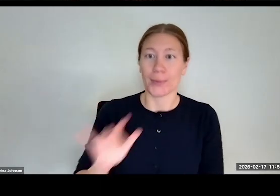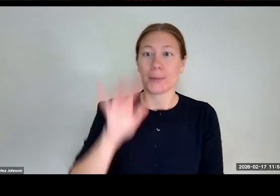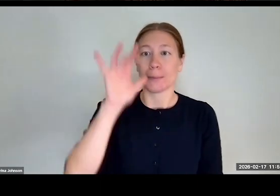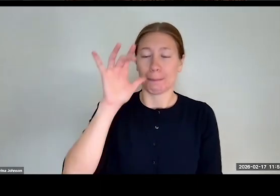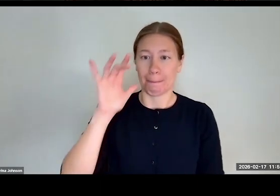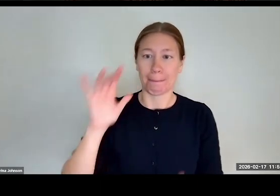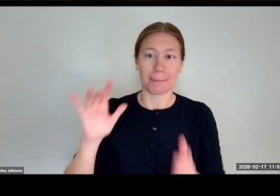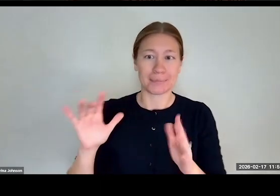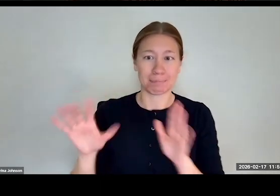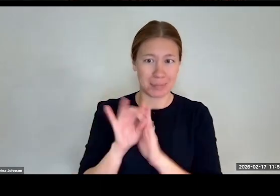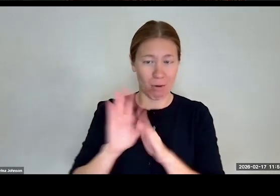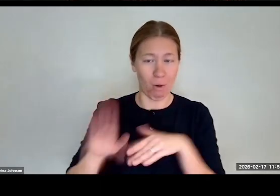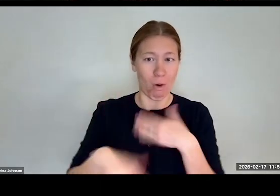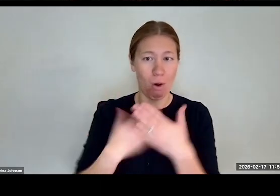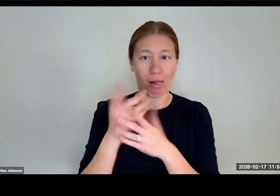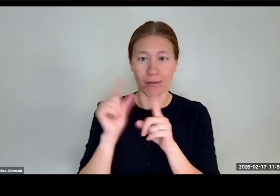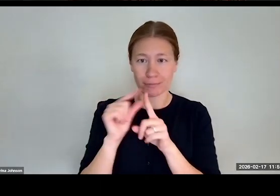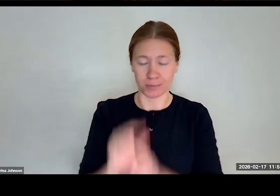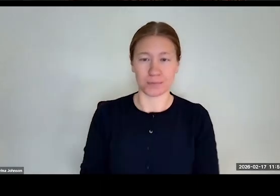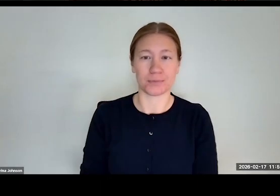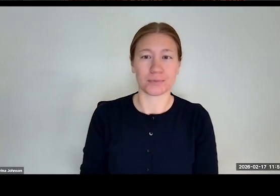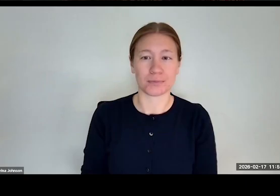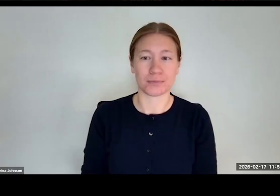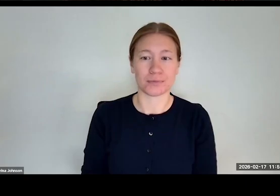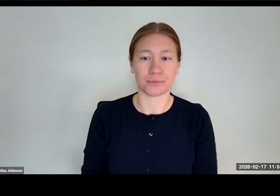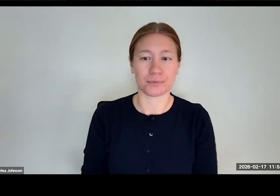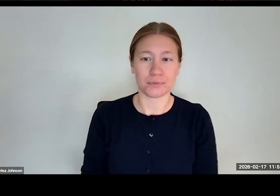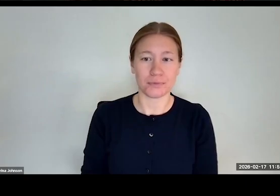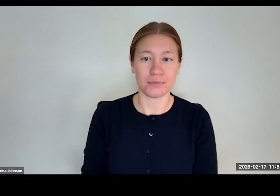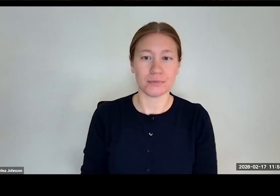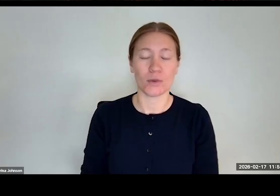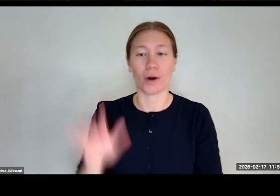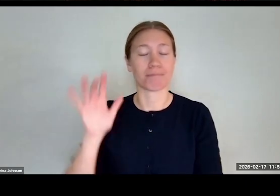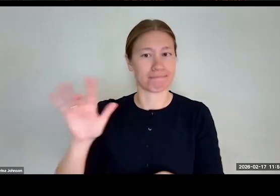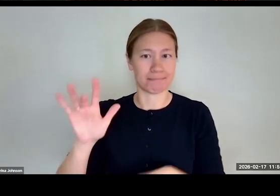and I'm going to go into the paragraph menu in my home toolbar ribbon.